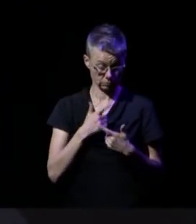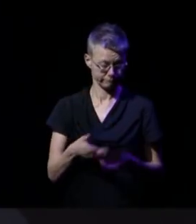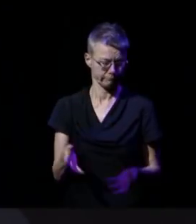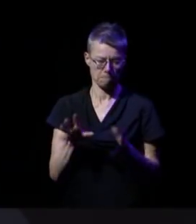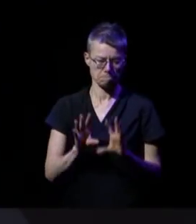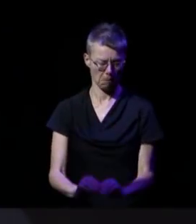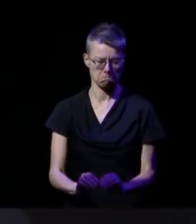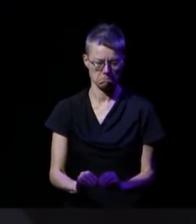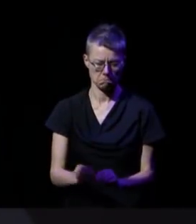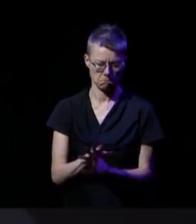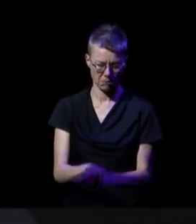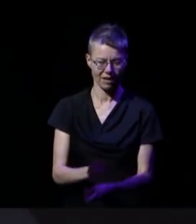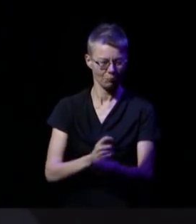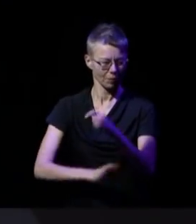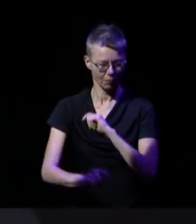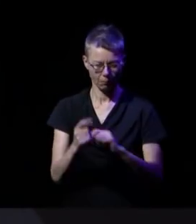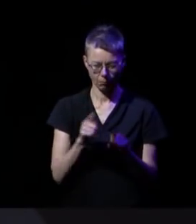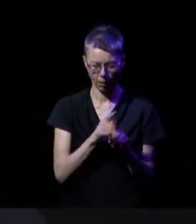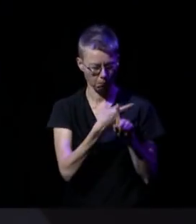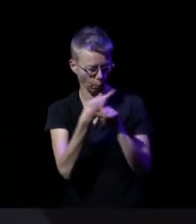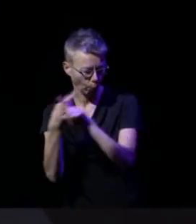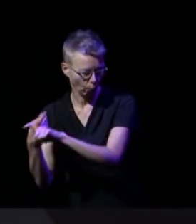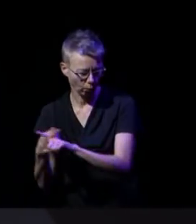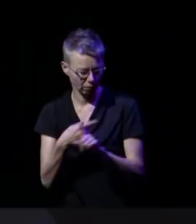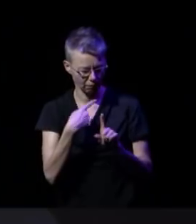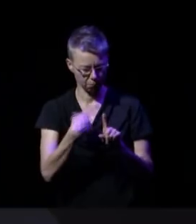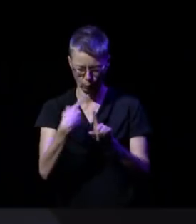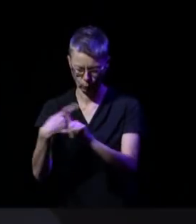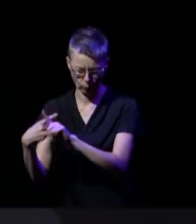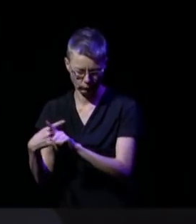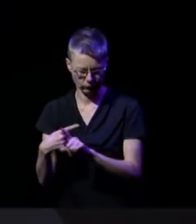and it's been pornographized and it's been degraded and it's been sullied and it's been, you know.